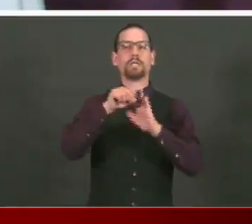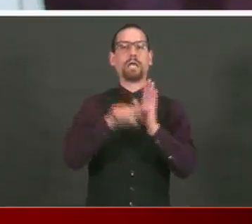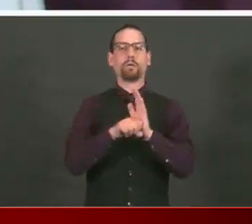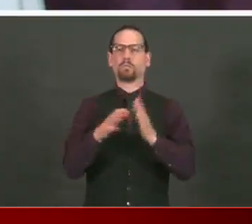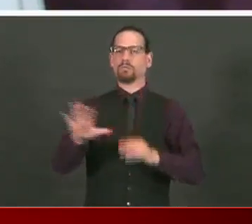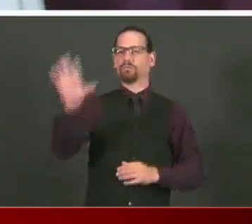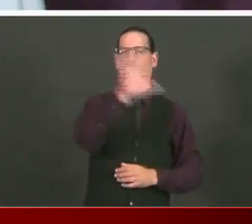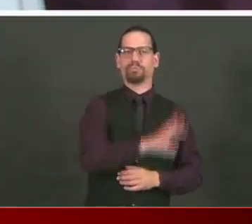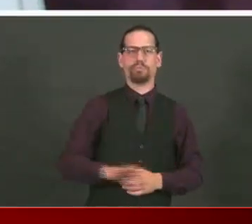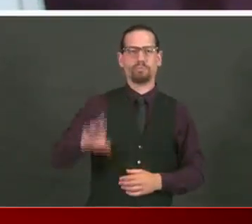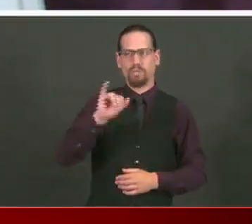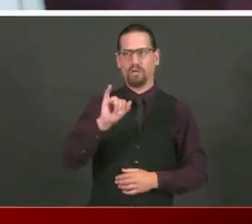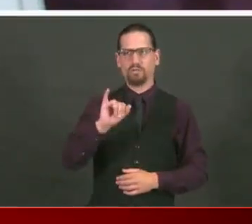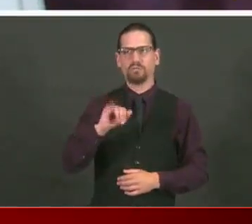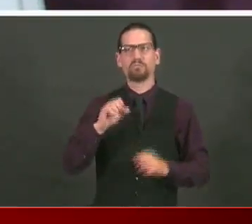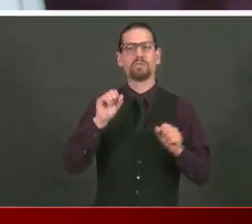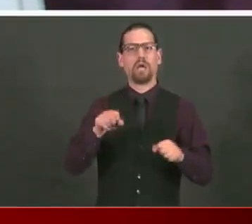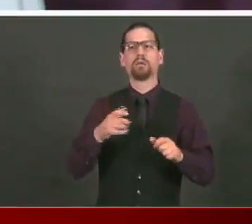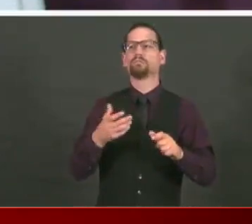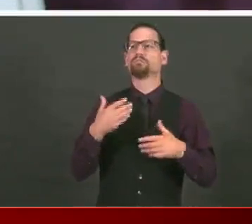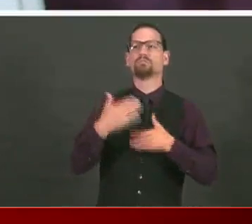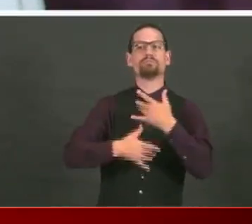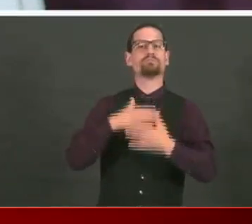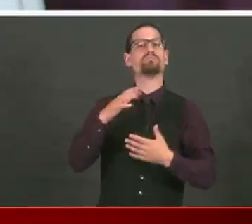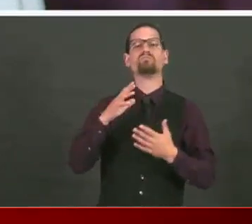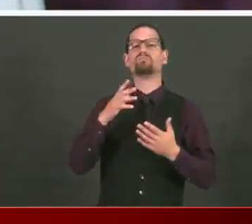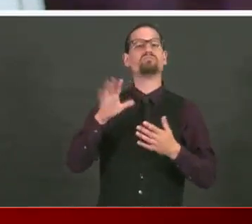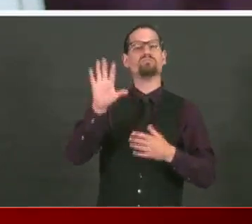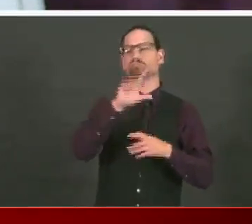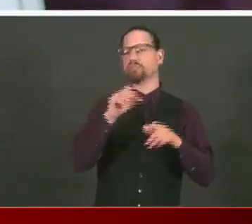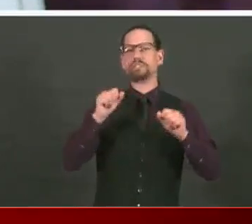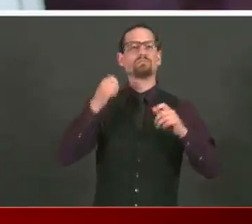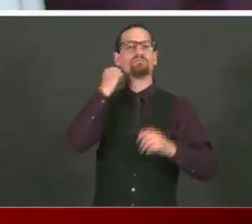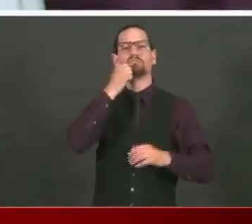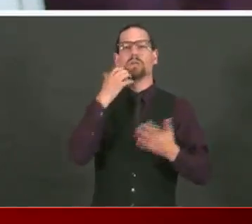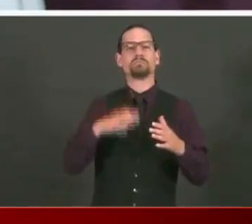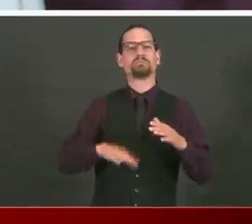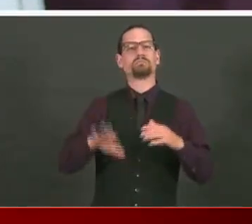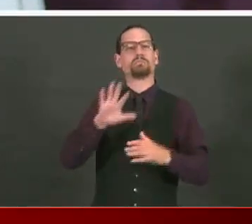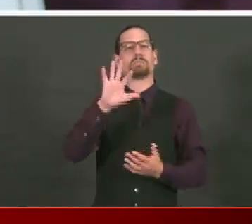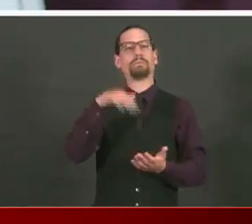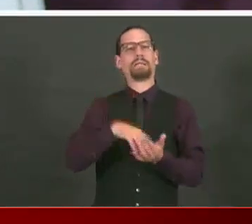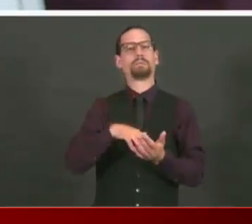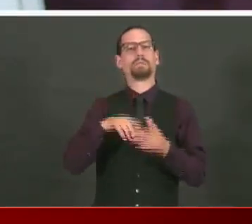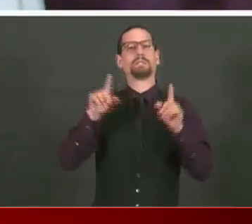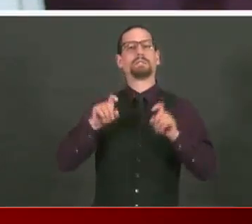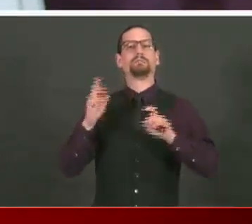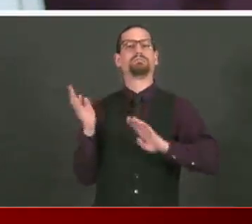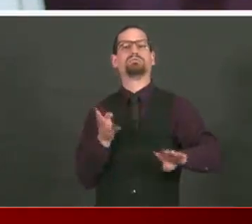TO RUN MORE THAN 5000 TESTS A DAY, BUT ON MOST DAYS WE ARE